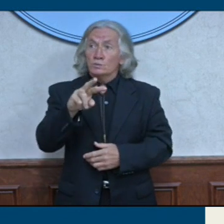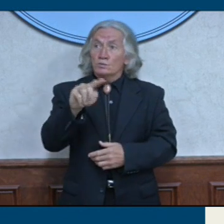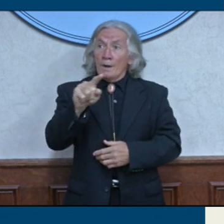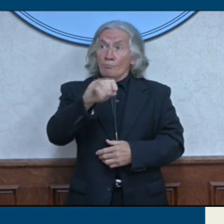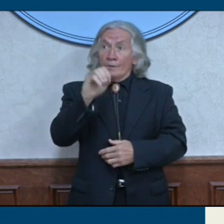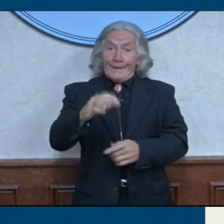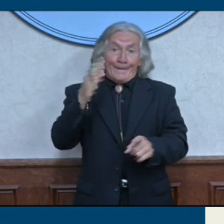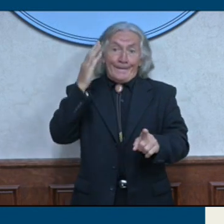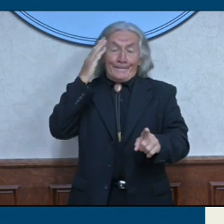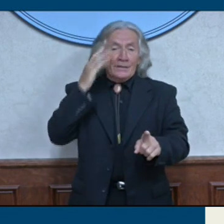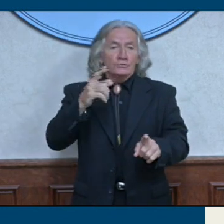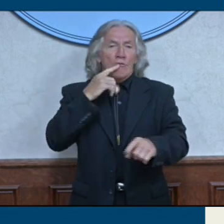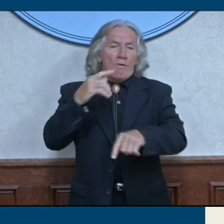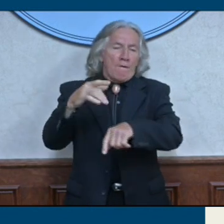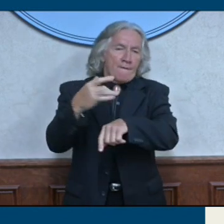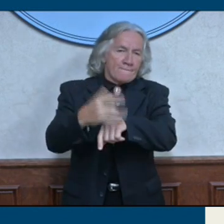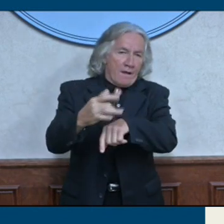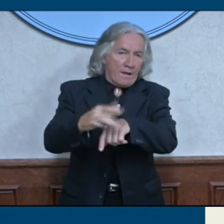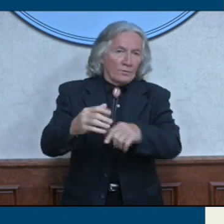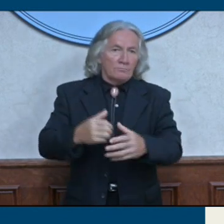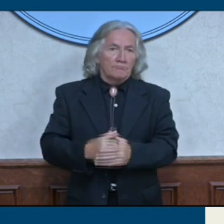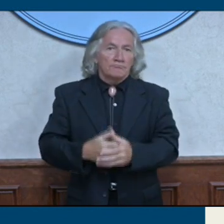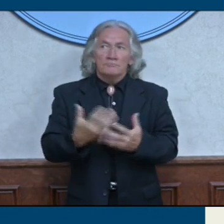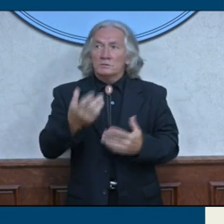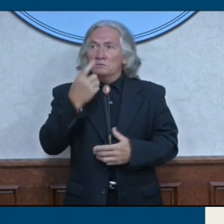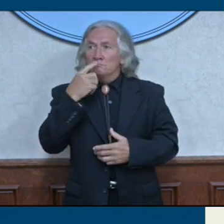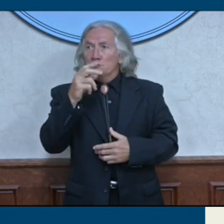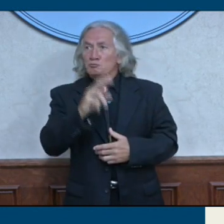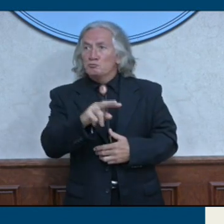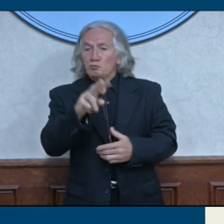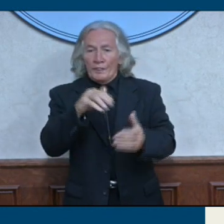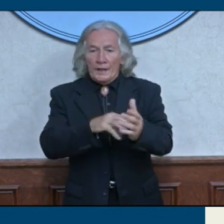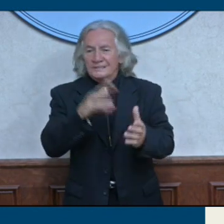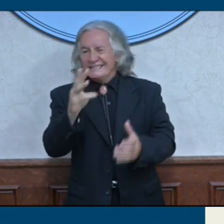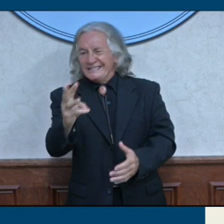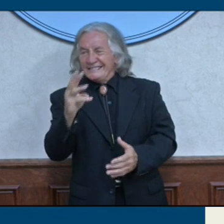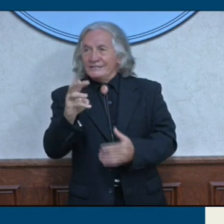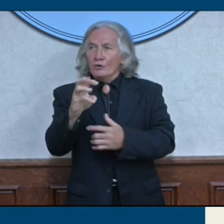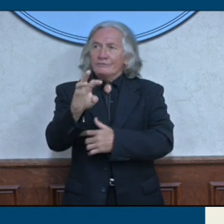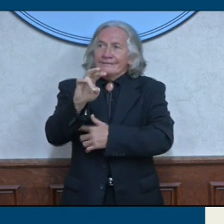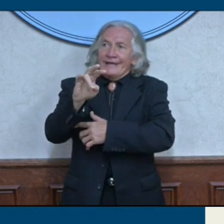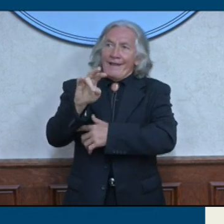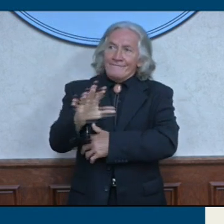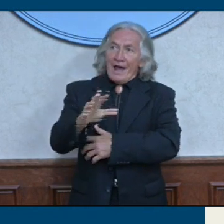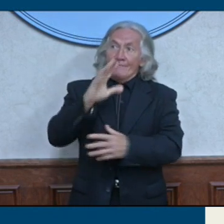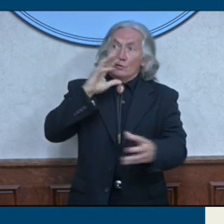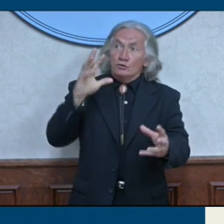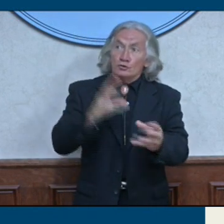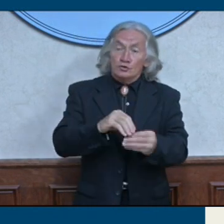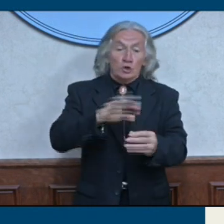A HOUSTON AREA. REPORTED BEDS IN THIS AREA, 12,458, 21% OF